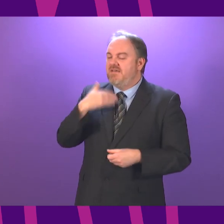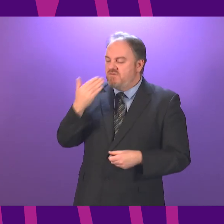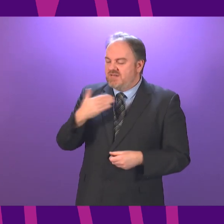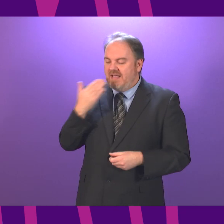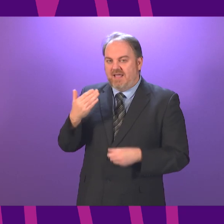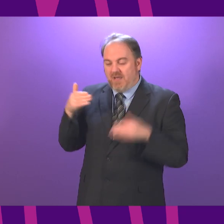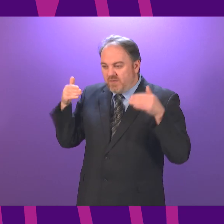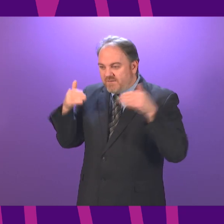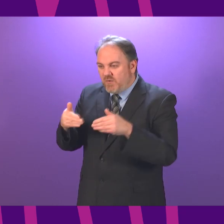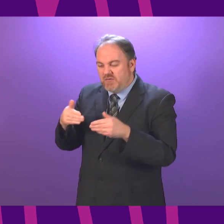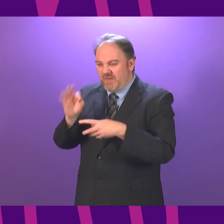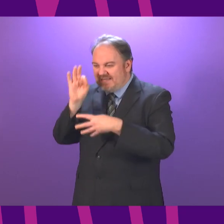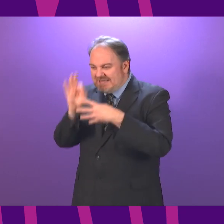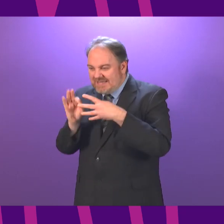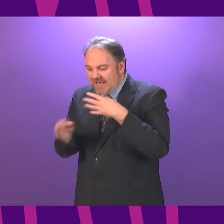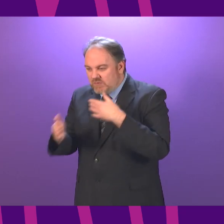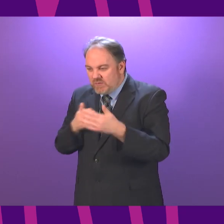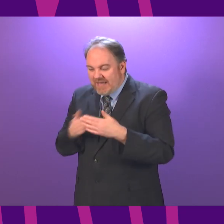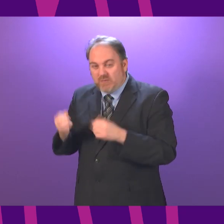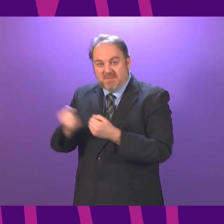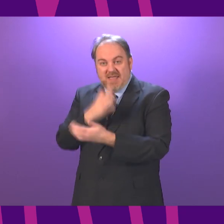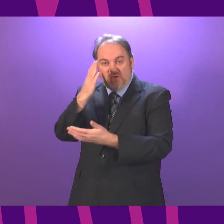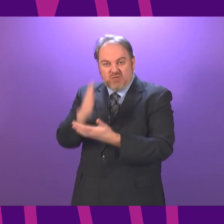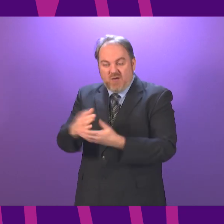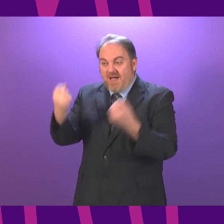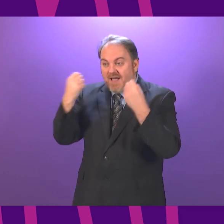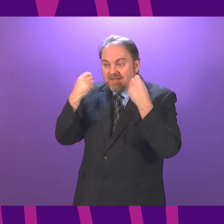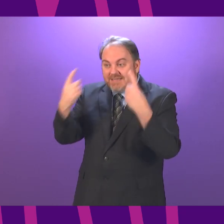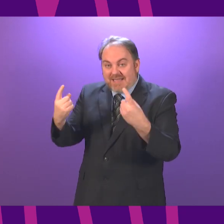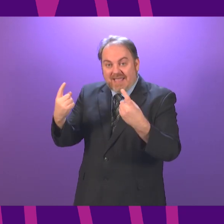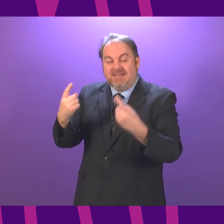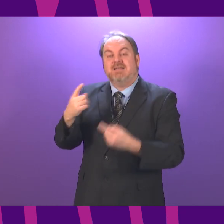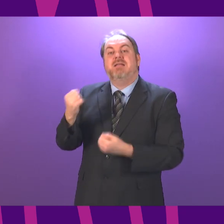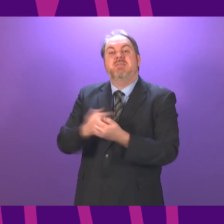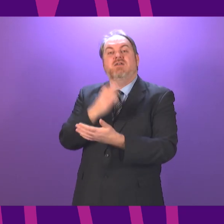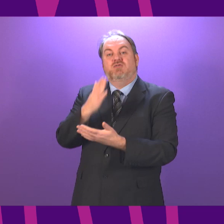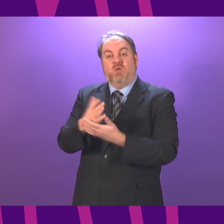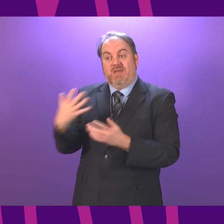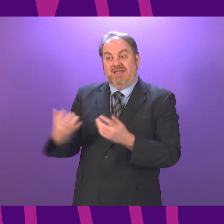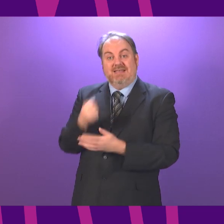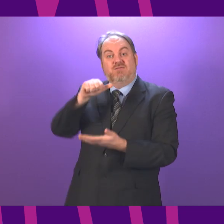detail of that—and on understanding it—so that we get it right not just for the over-80s but